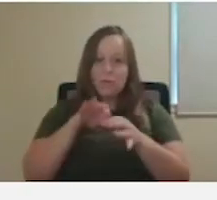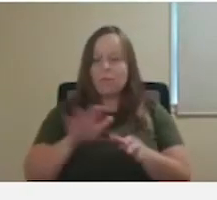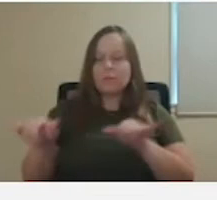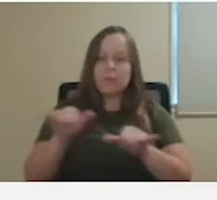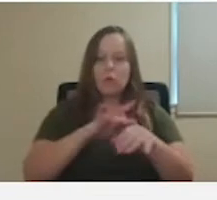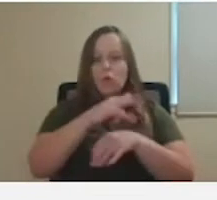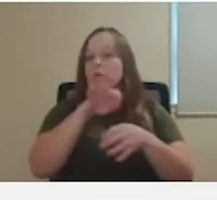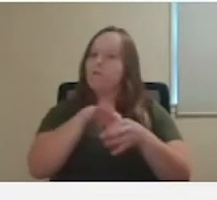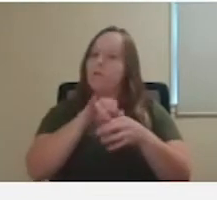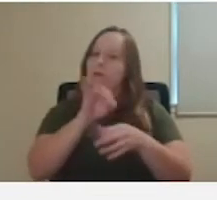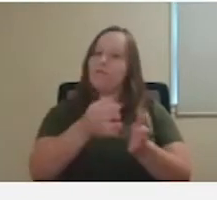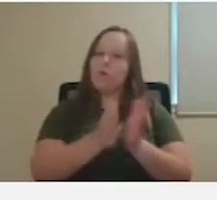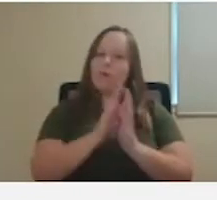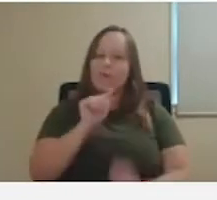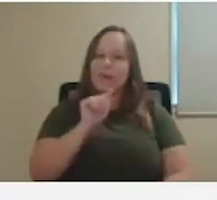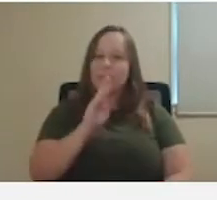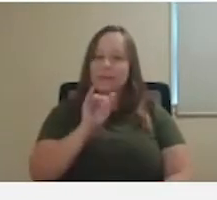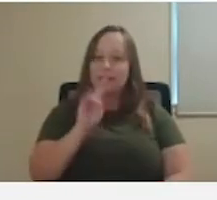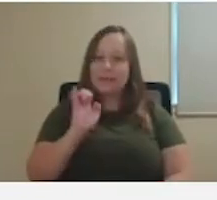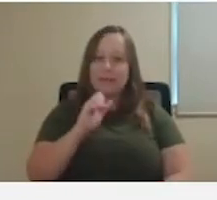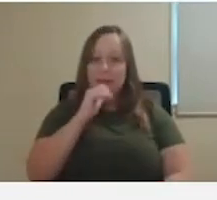if you requested an absentee ballot but didn't receive it,